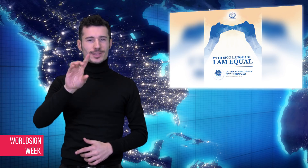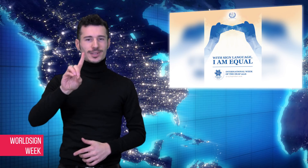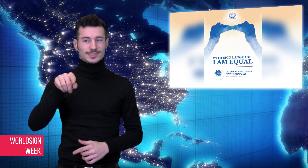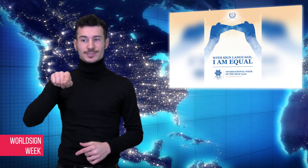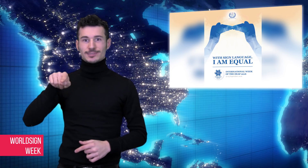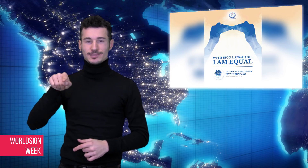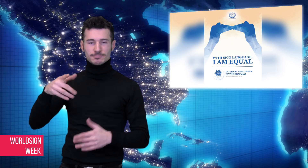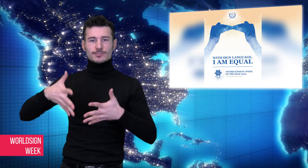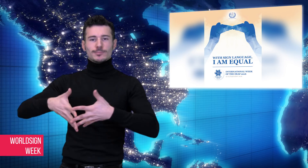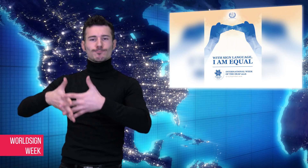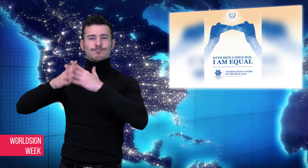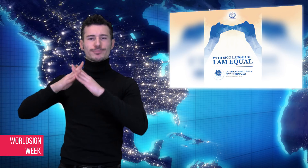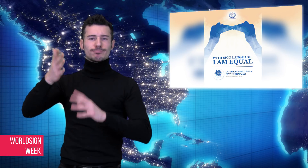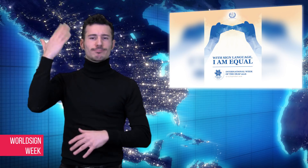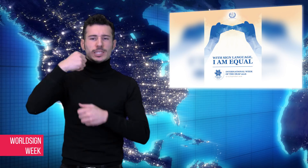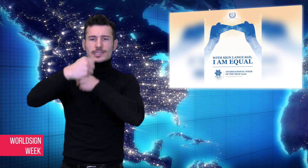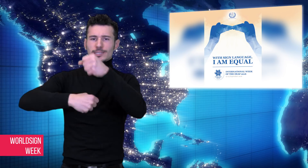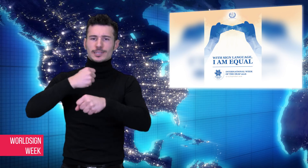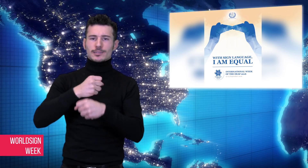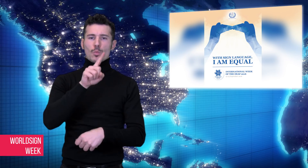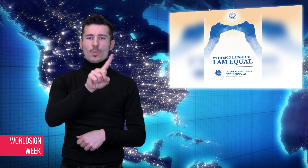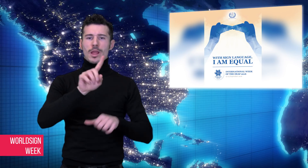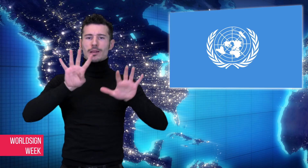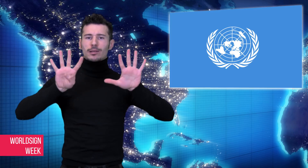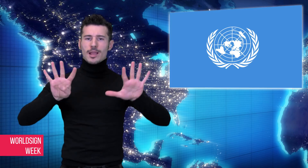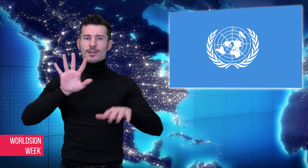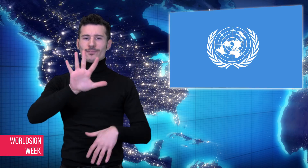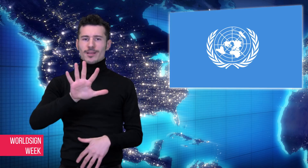founded in 1951. WFD had asked the UN